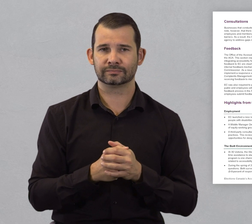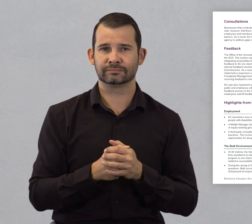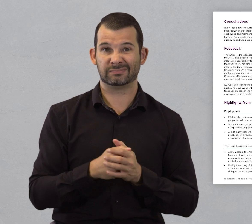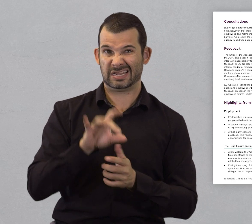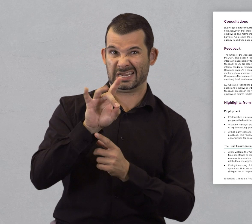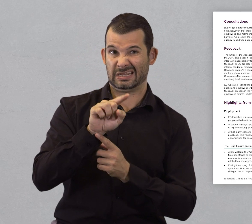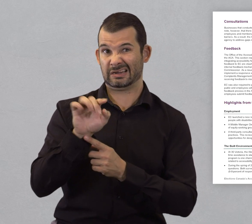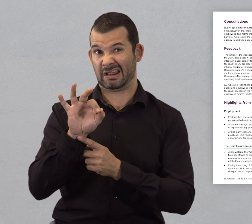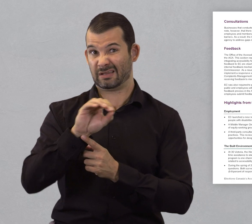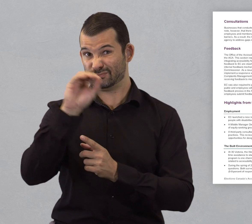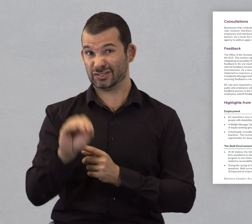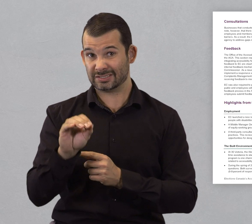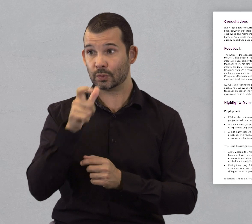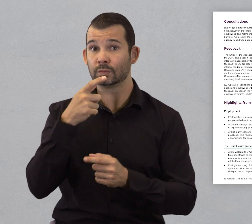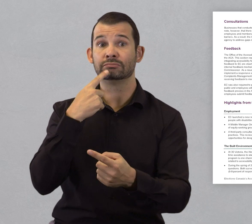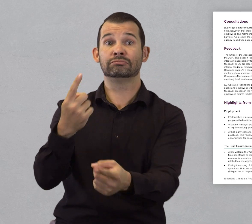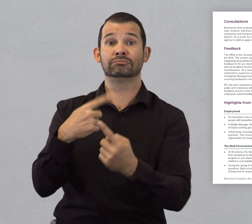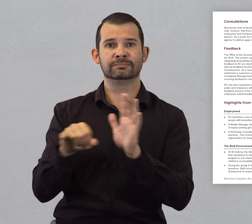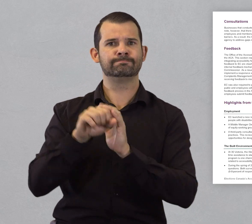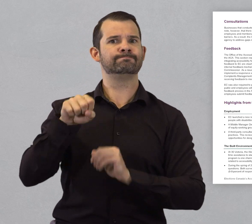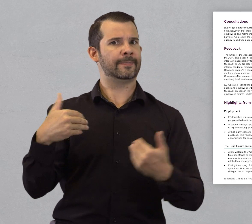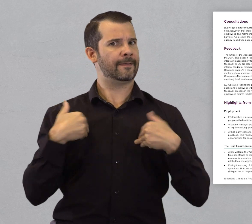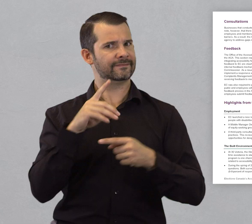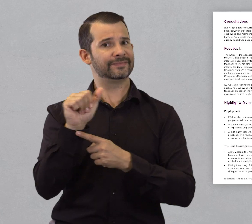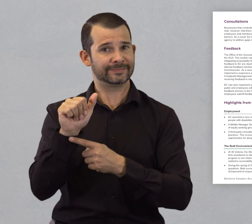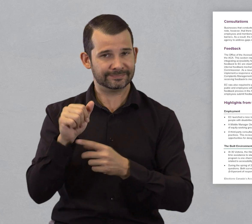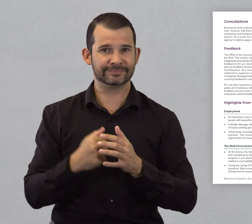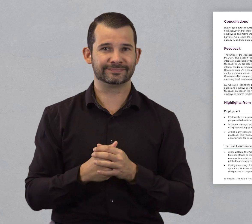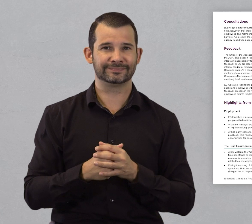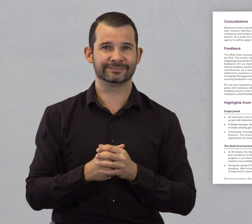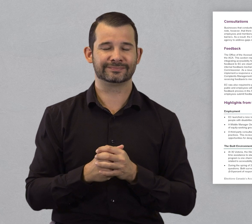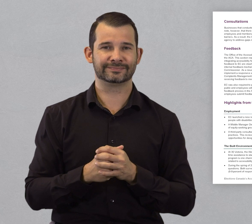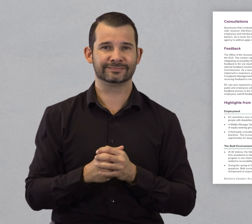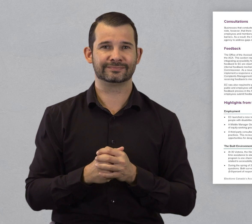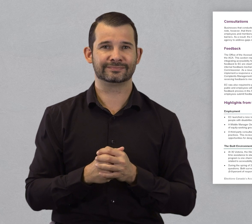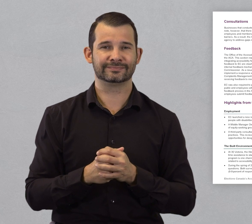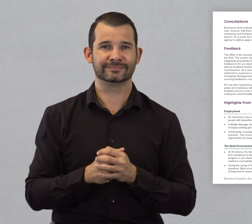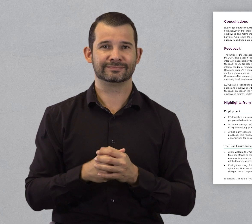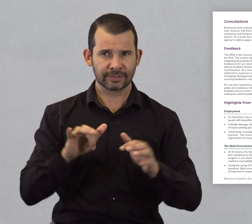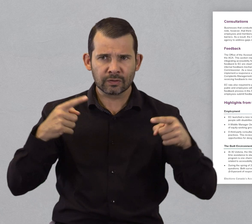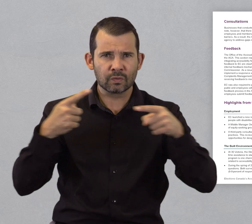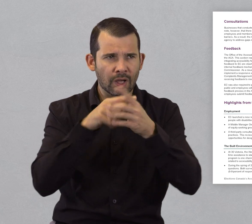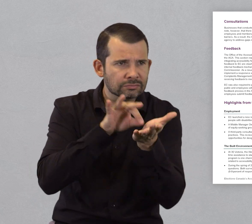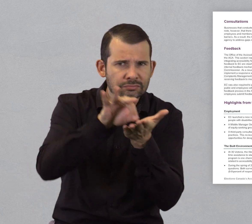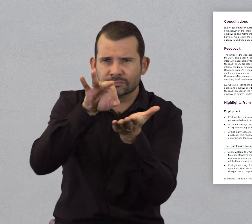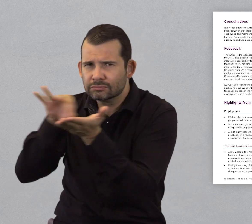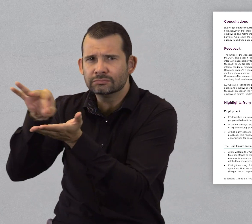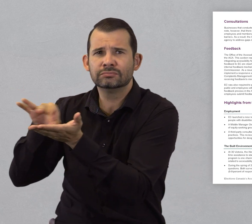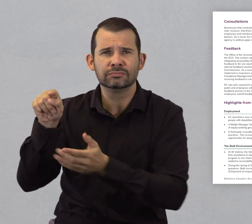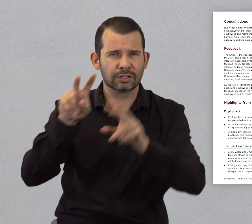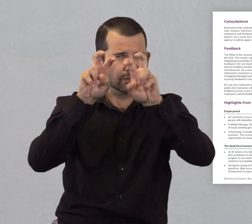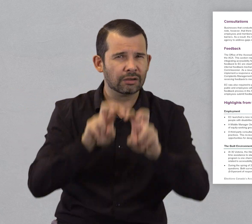(8-9 percent of respondents identified as having a disability). A cross-tabulation analysis was